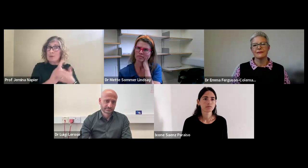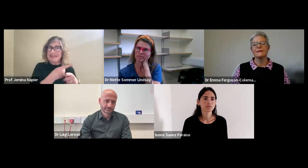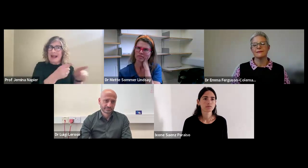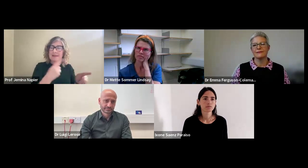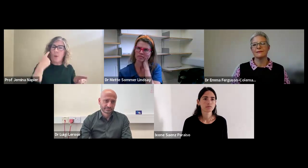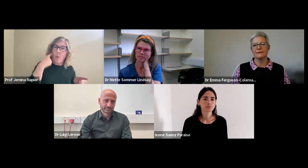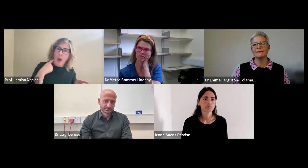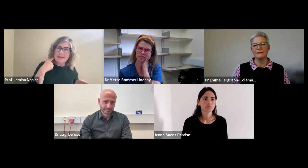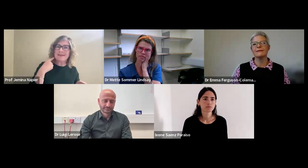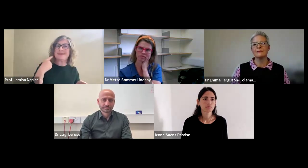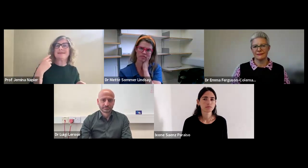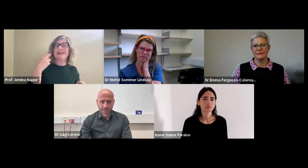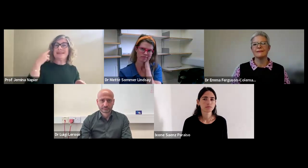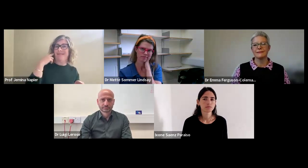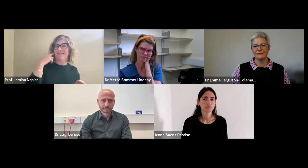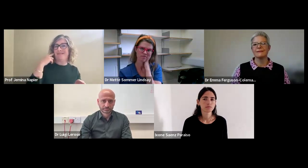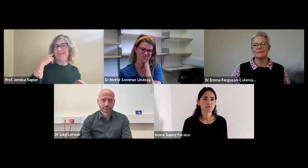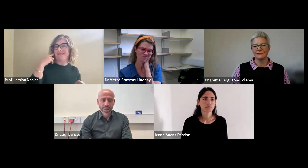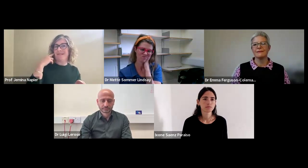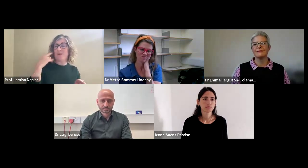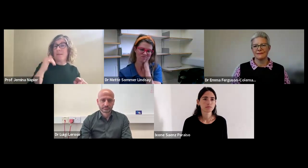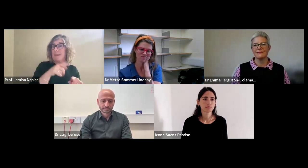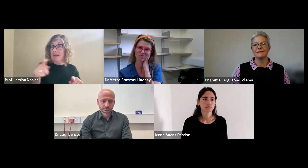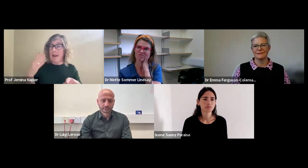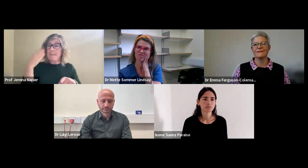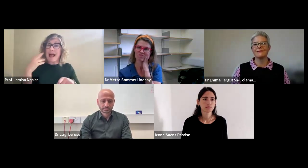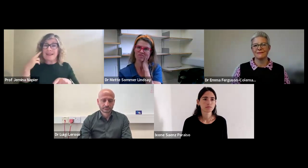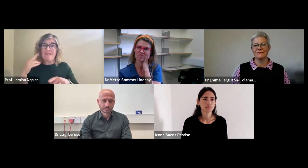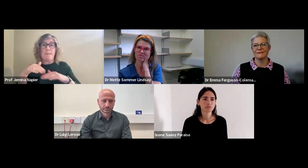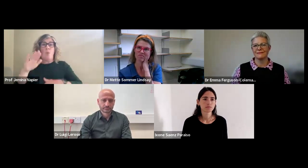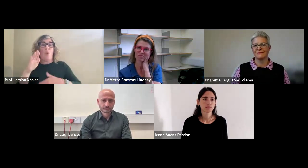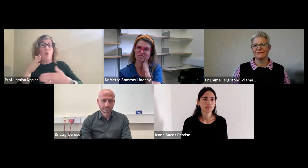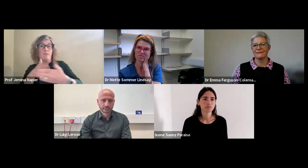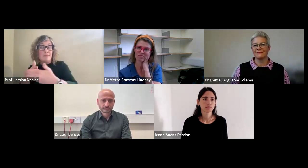the question whether black deaf academics have the same opportunity as white deaf academics?